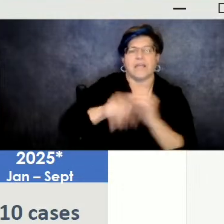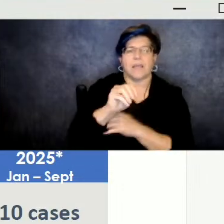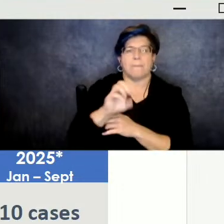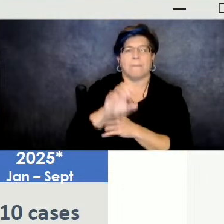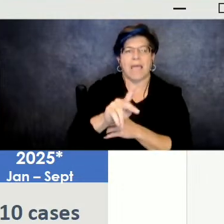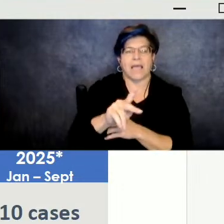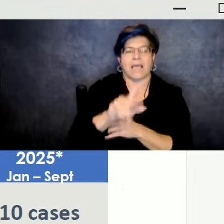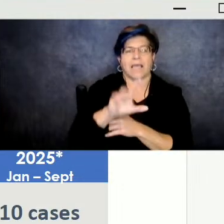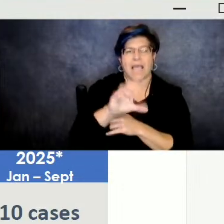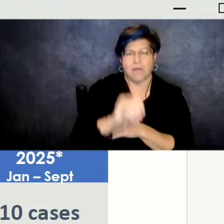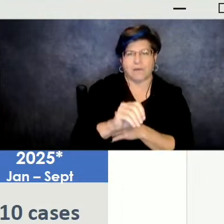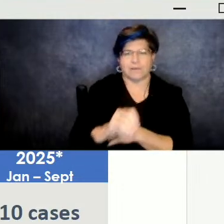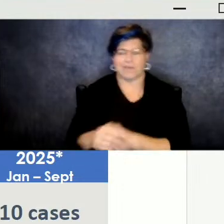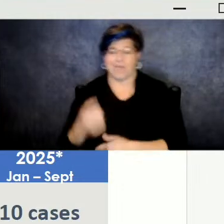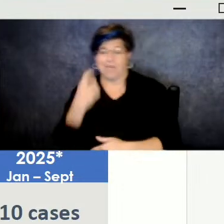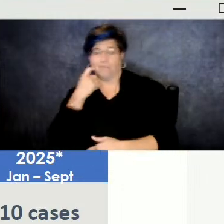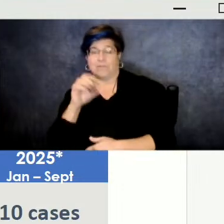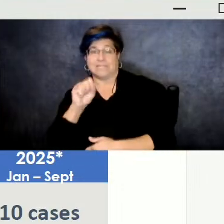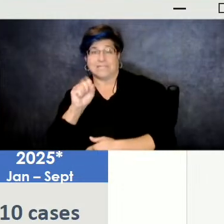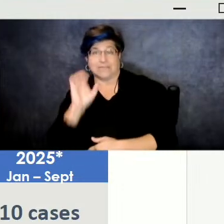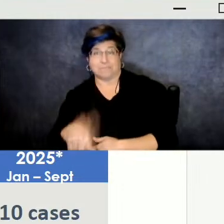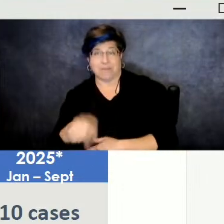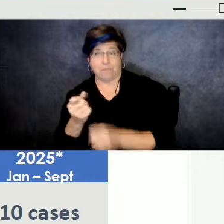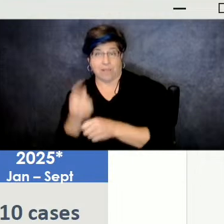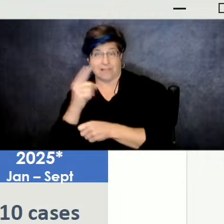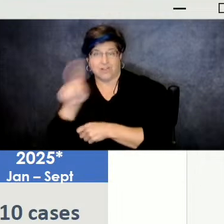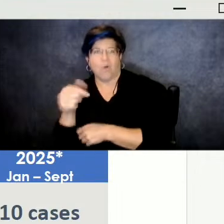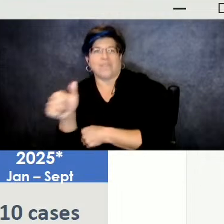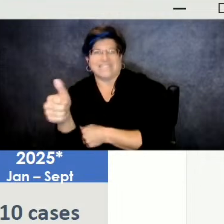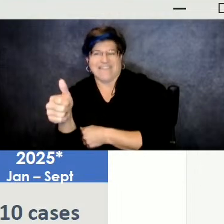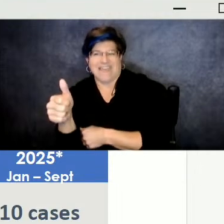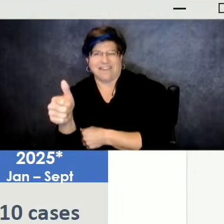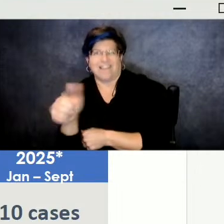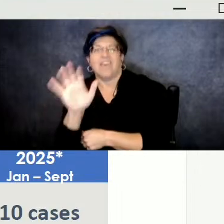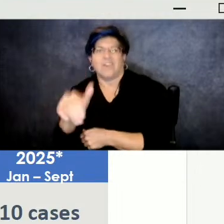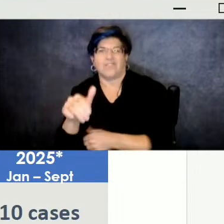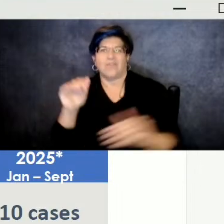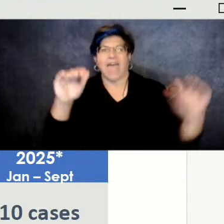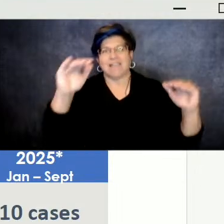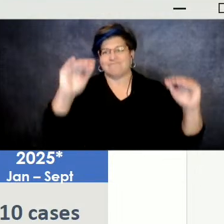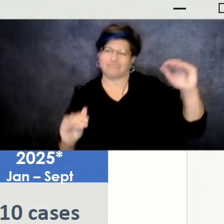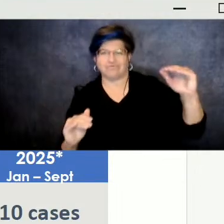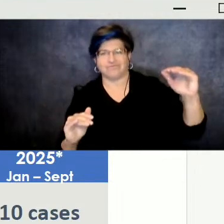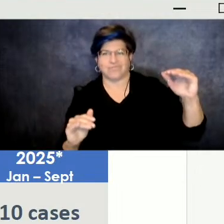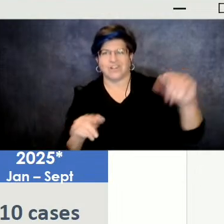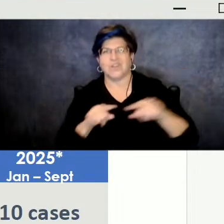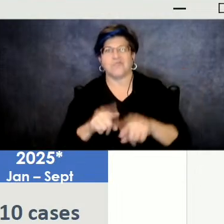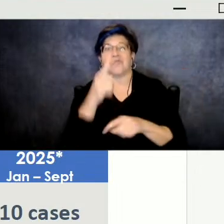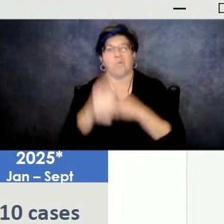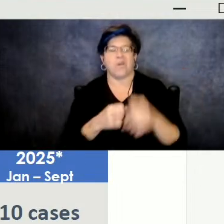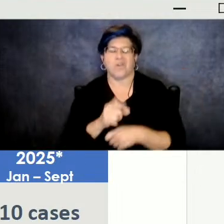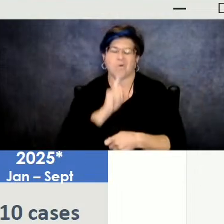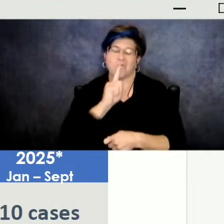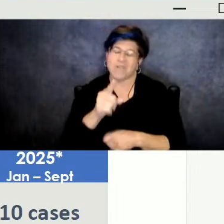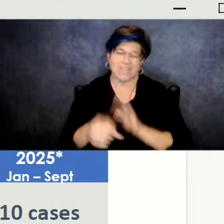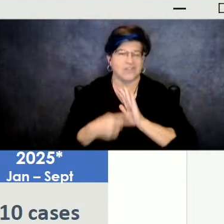MECKLENBURG COUNTY AND JUST AS OF SEPTEMBER OF LAST YEAR THERE